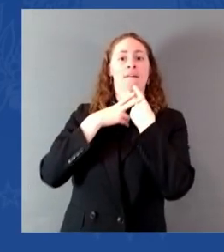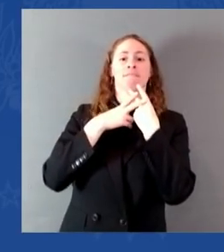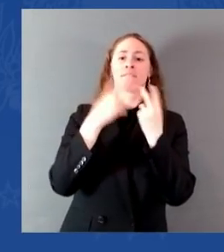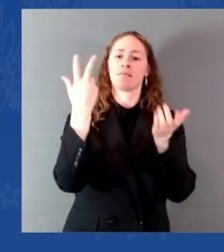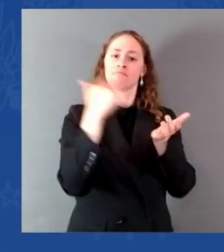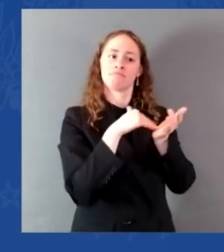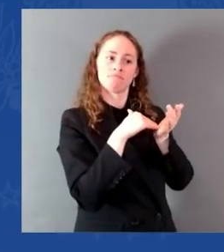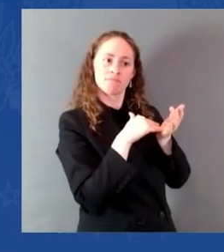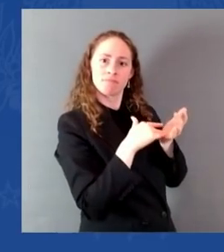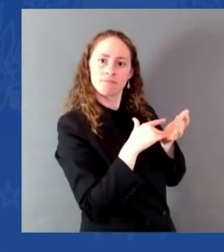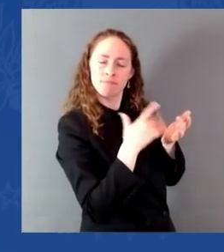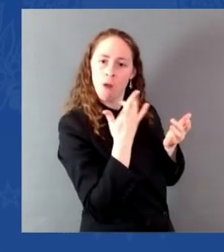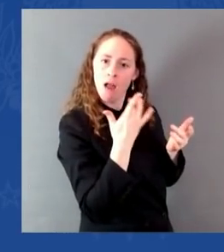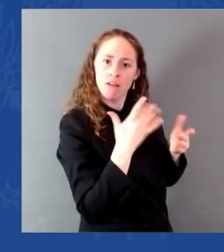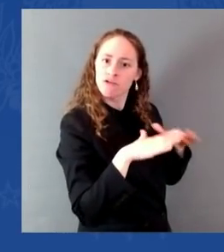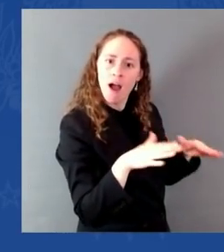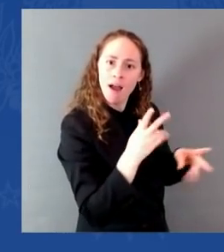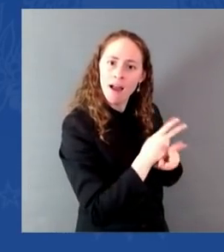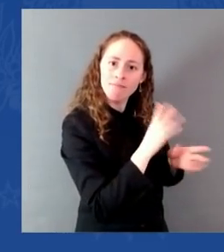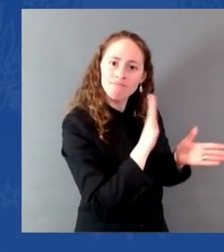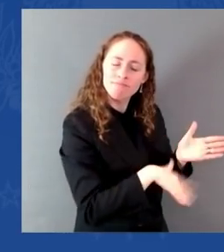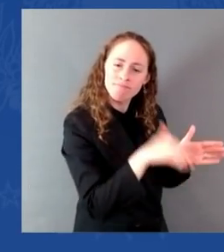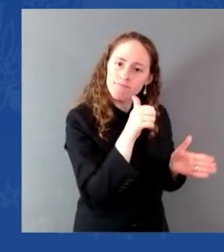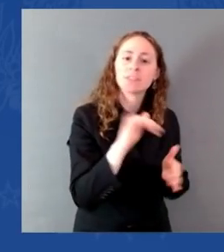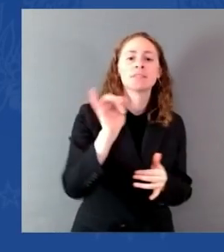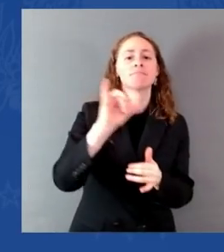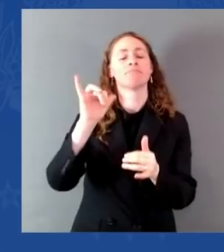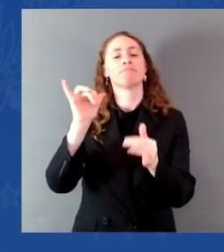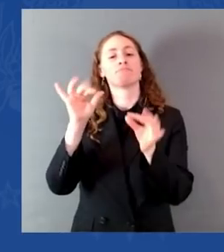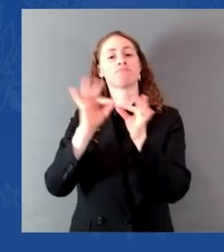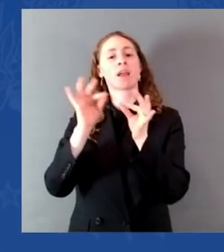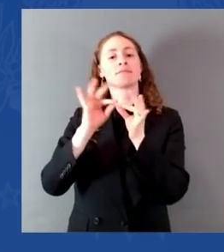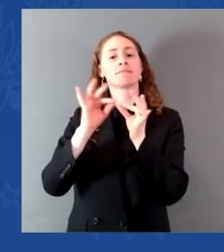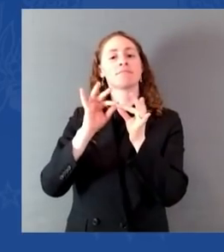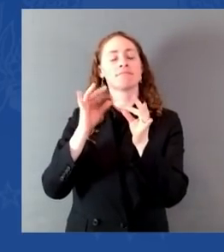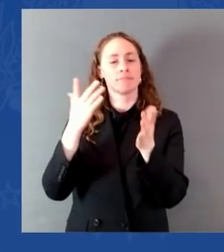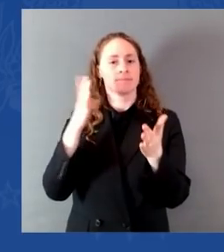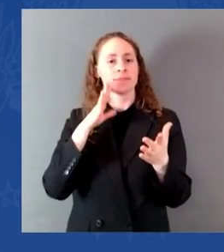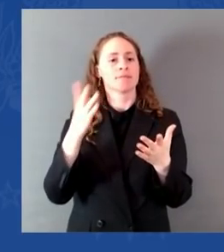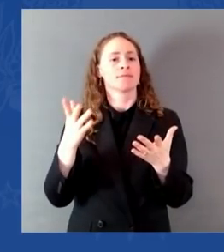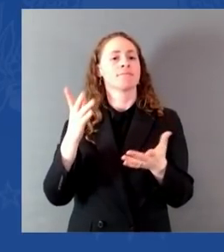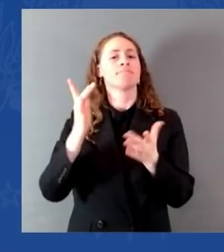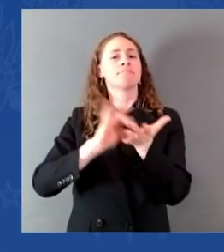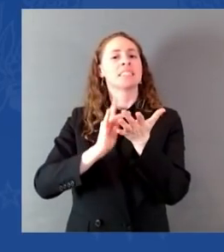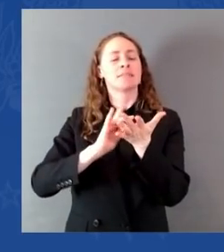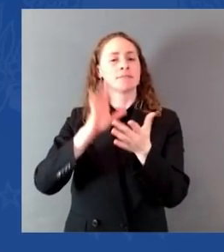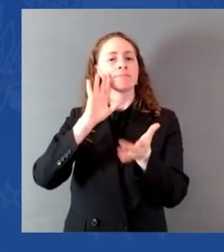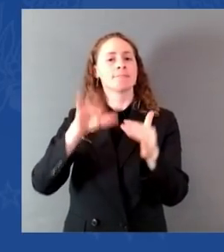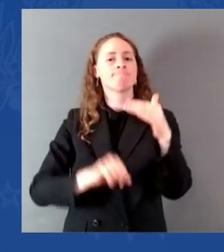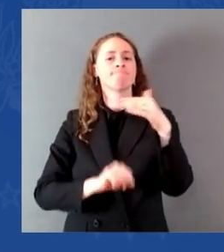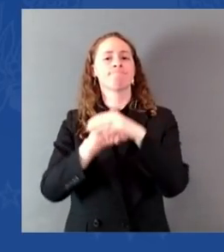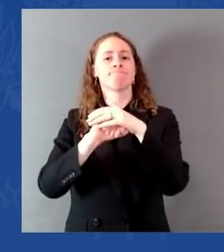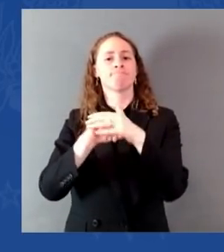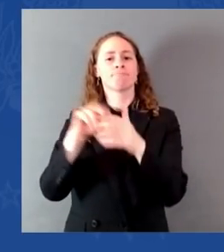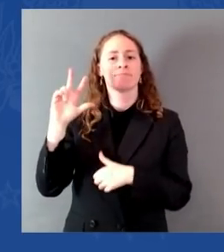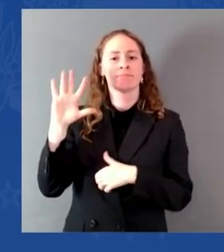making sure you pay no more than $35 a month for insulin, not 100 -- $1,000 a month; saving $600 per person,